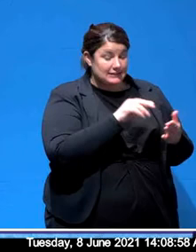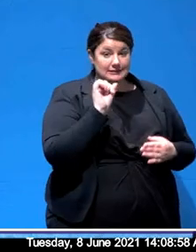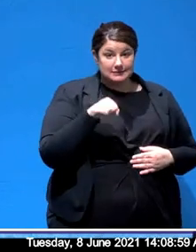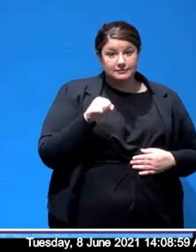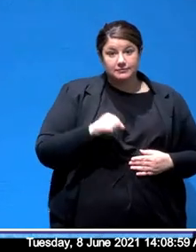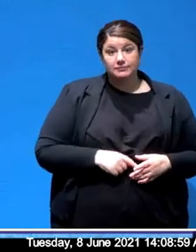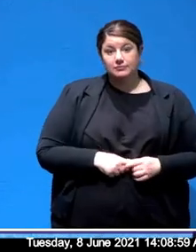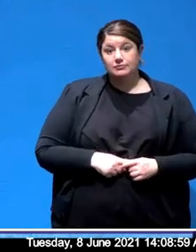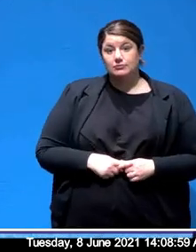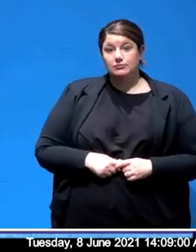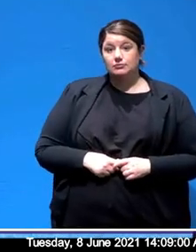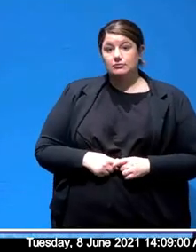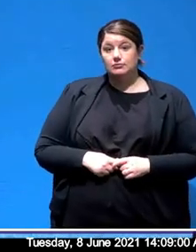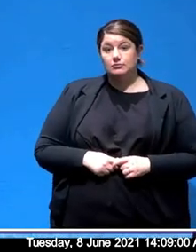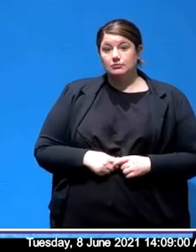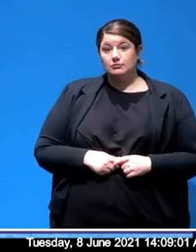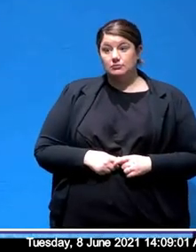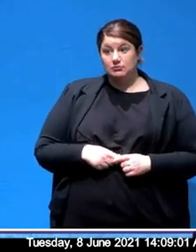Did that incident report make it to you?